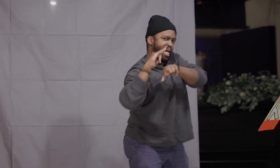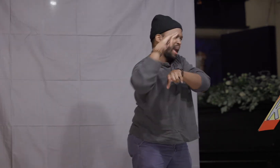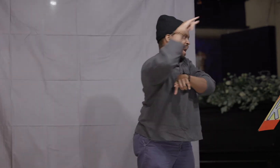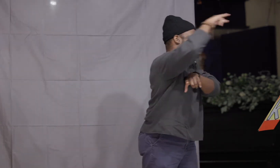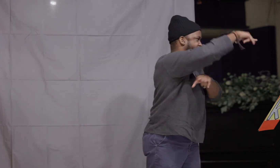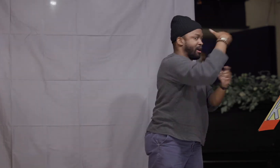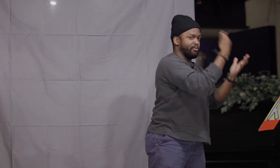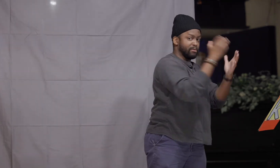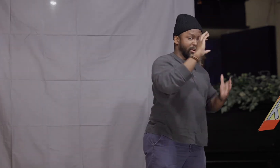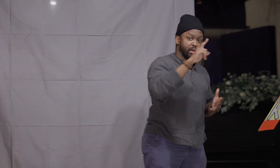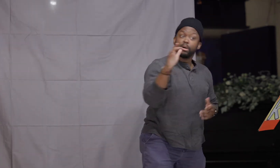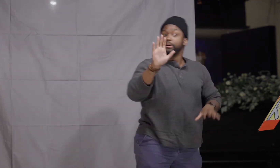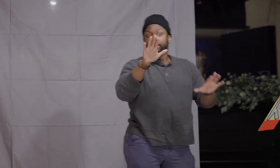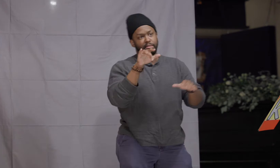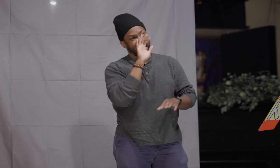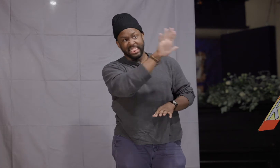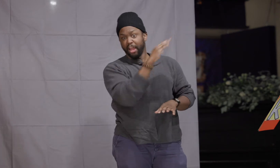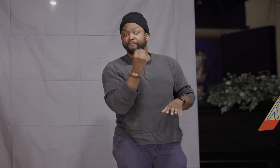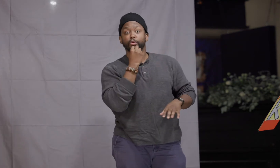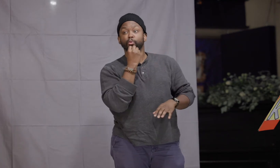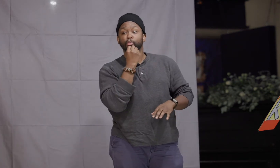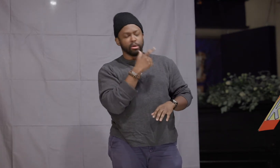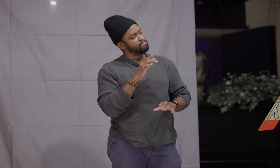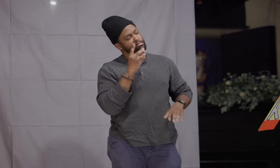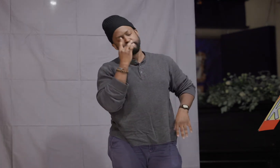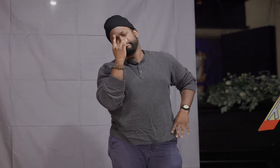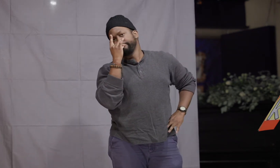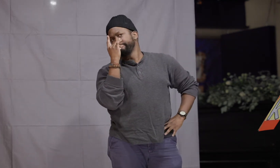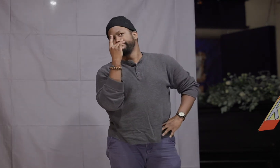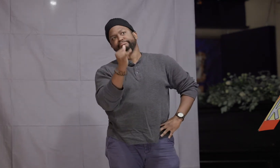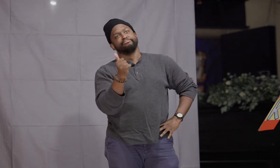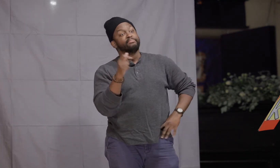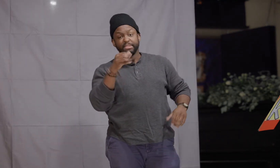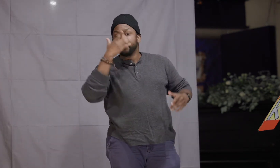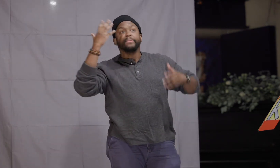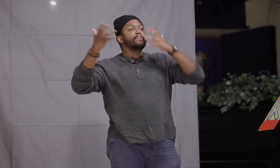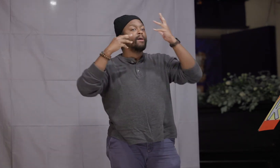I would've loved to take some of that home. The aroma of all of it was so good.